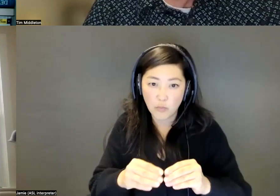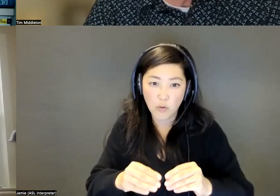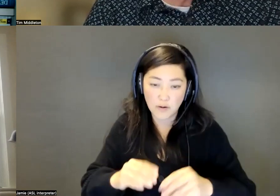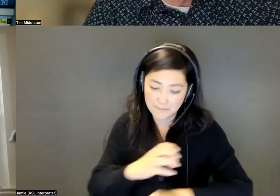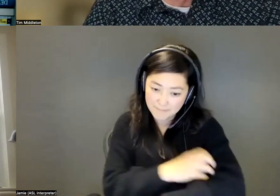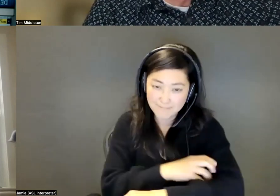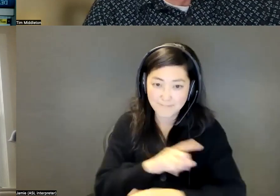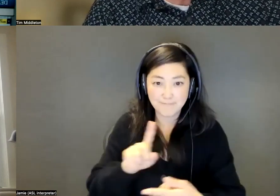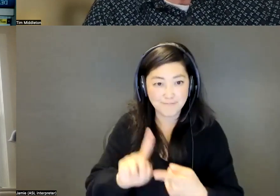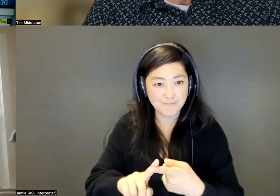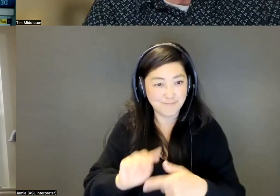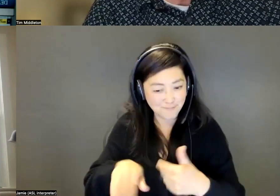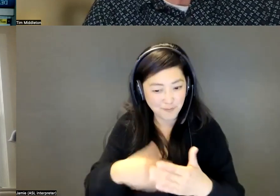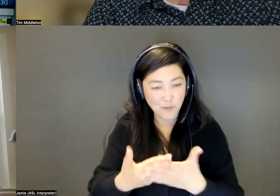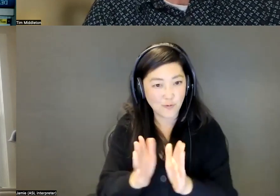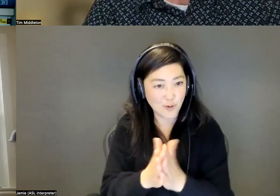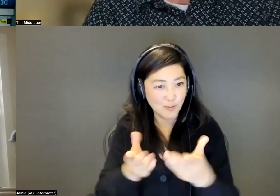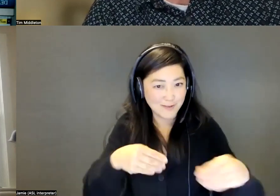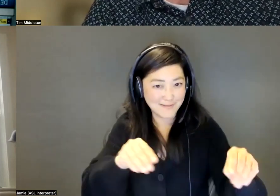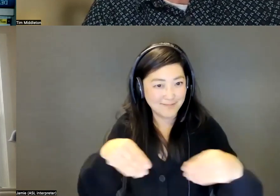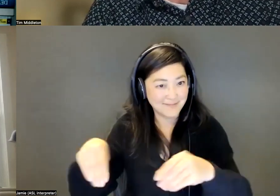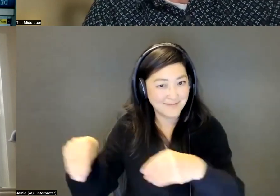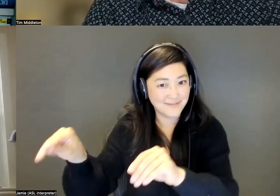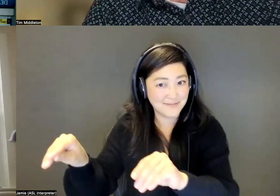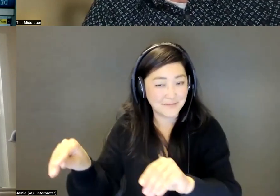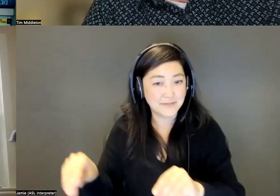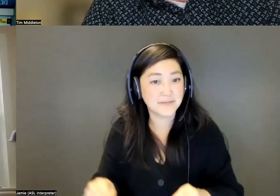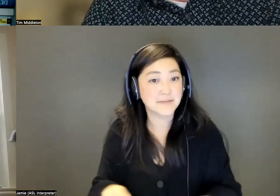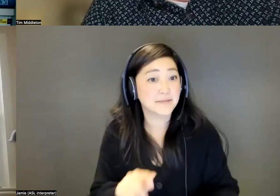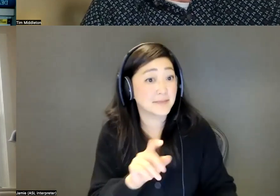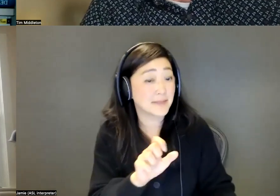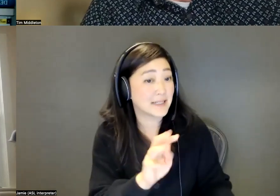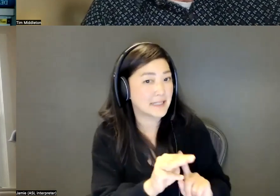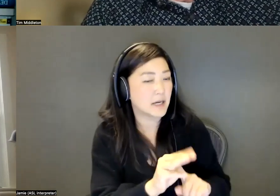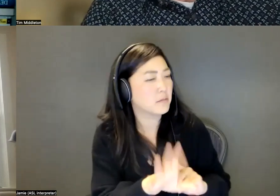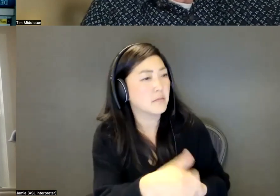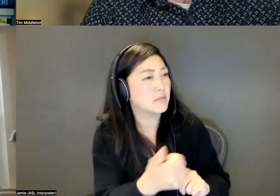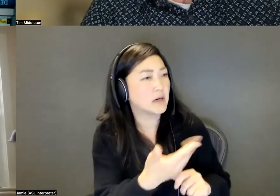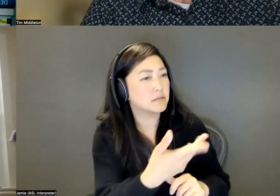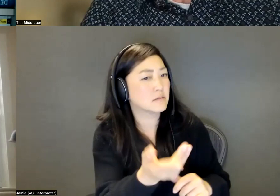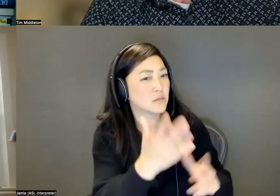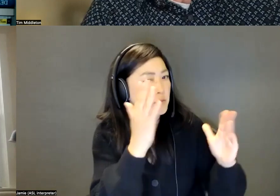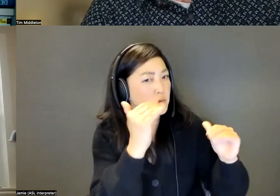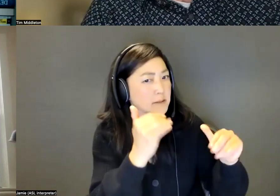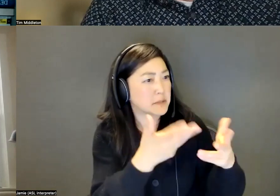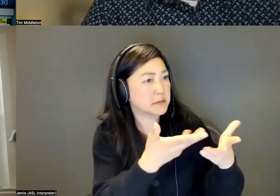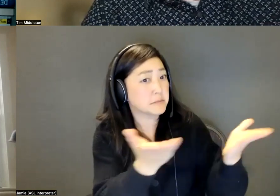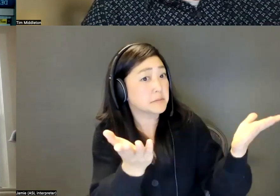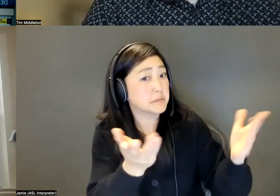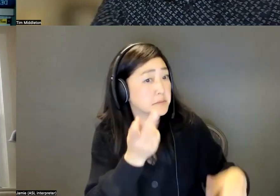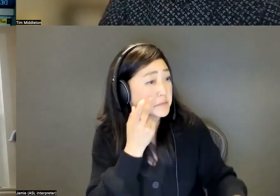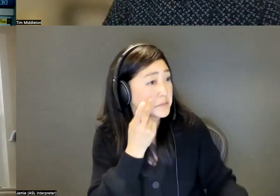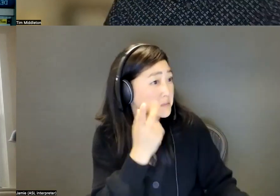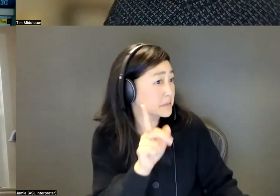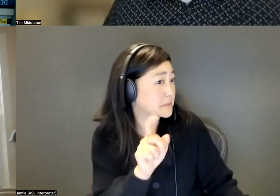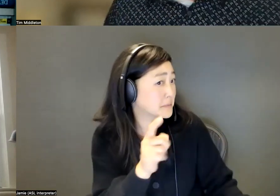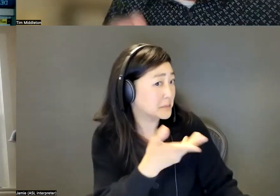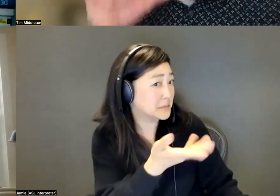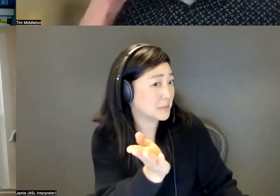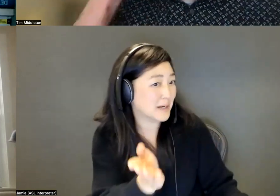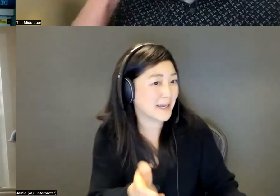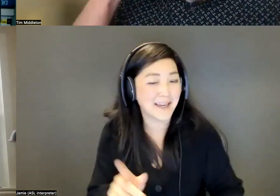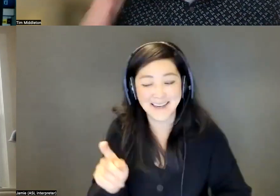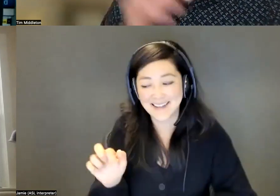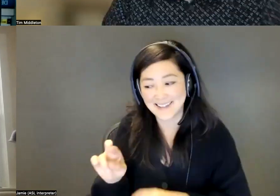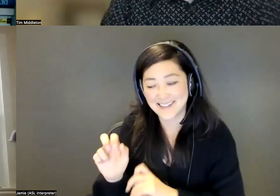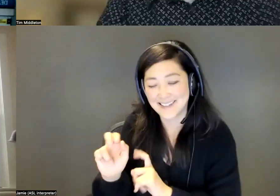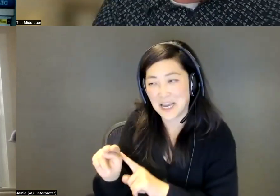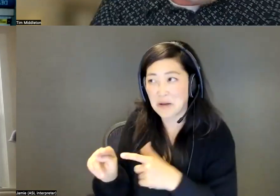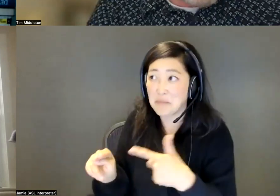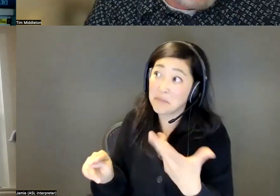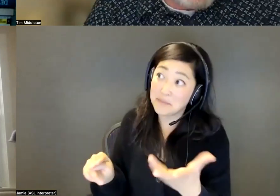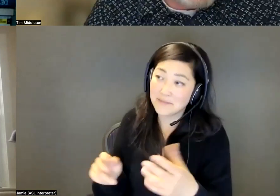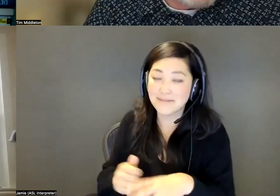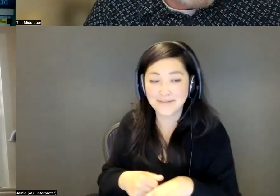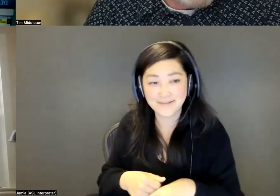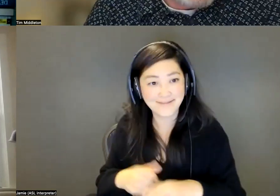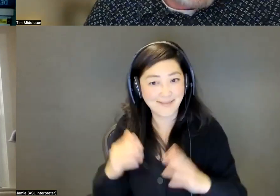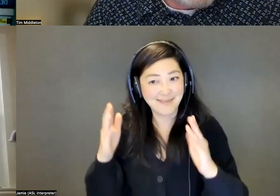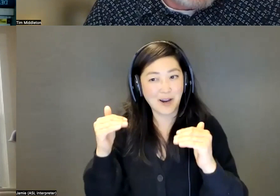Can I ask what other things you expect to see? Kieron: I mean, it's also, it's very much a